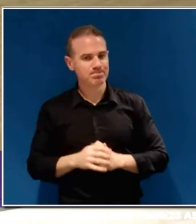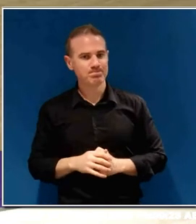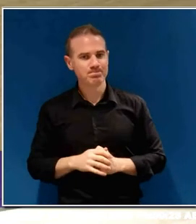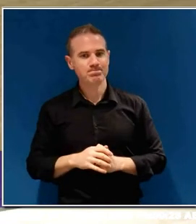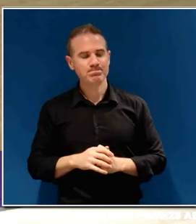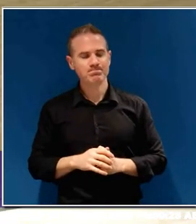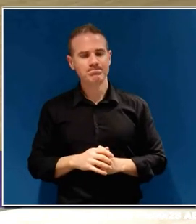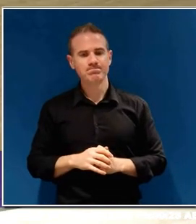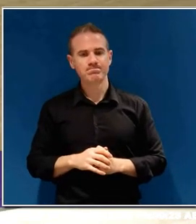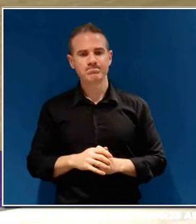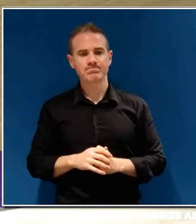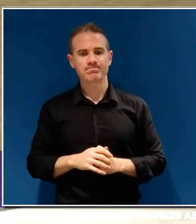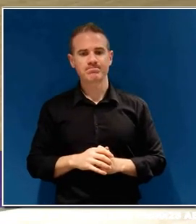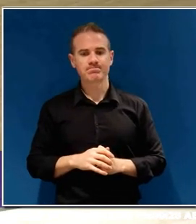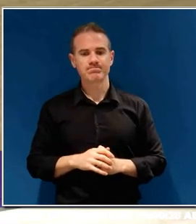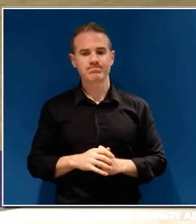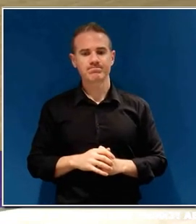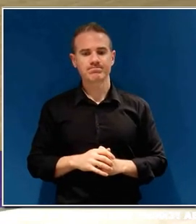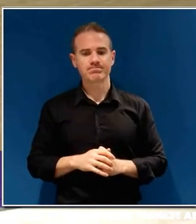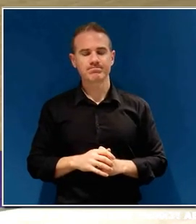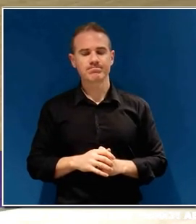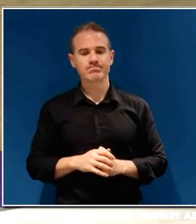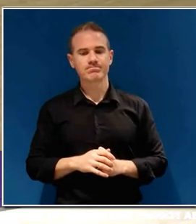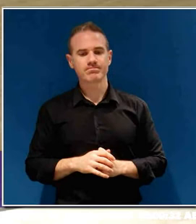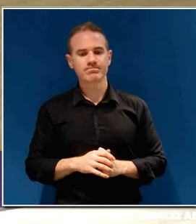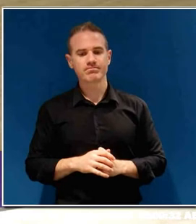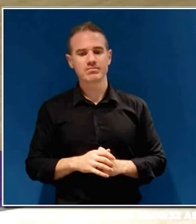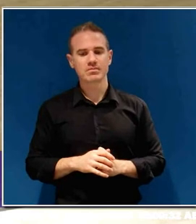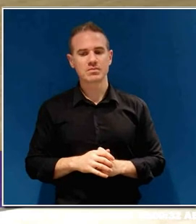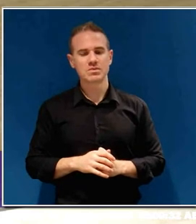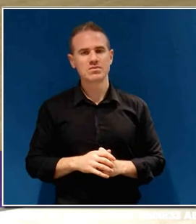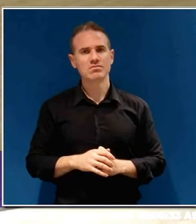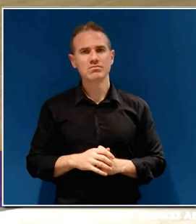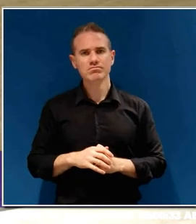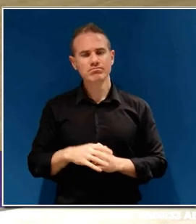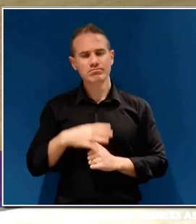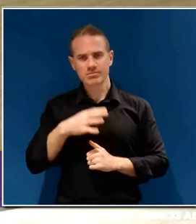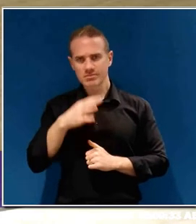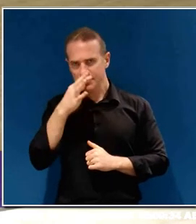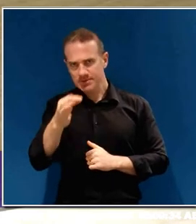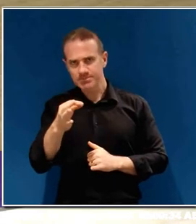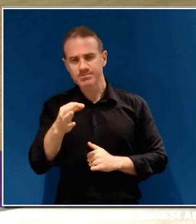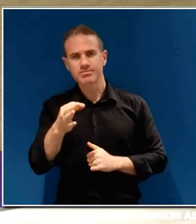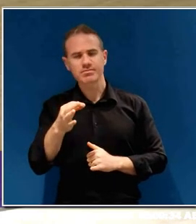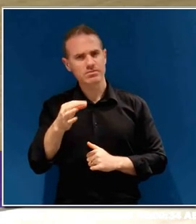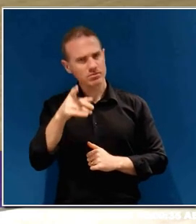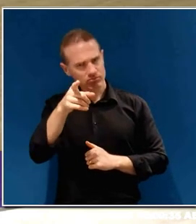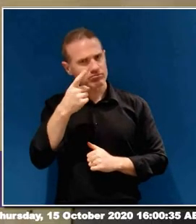Do you see a correlation between the intensification in teacher workloads